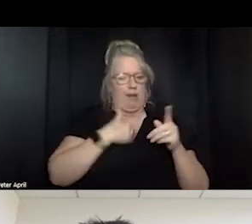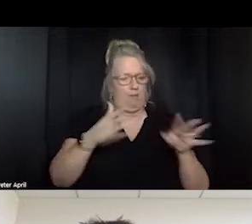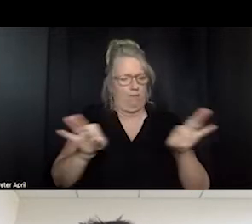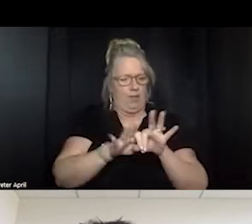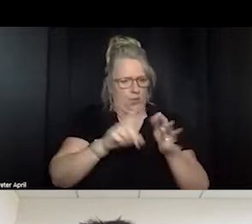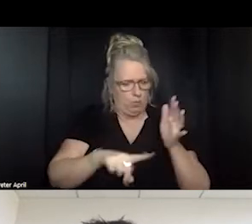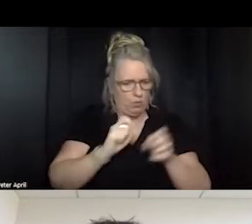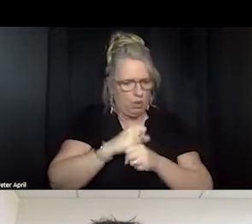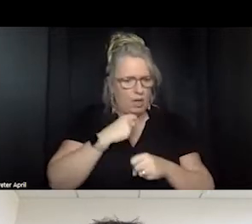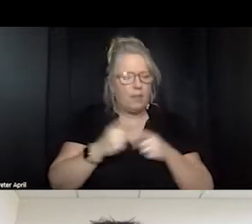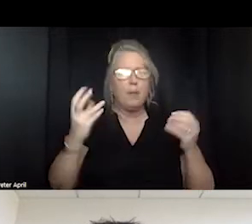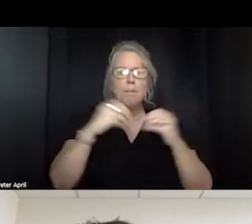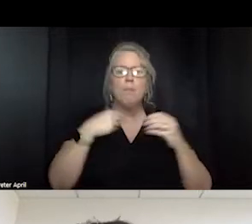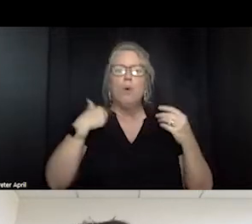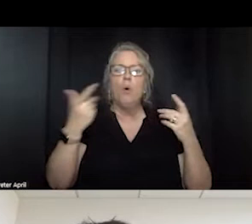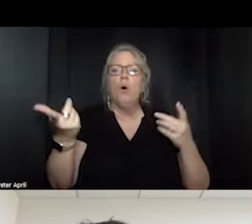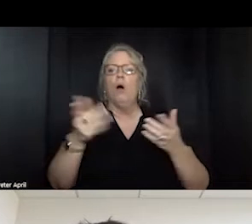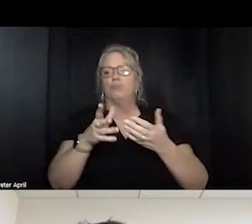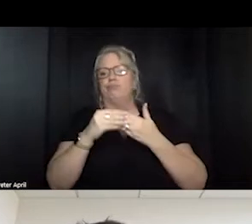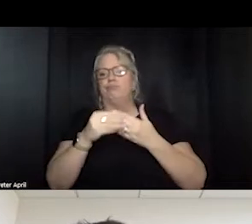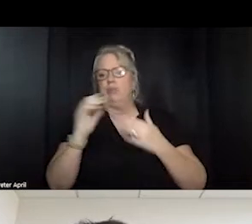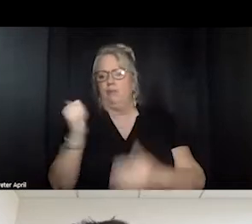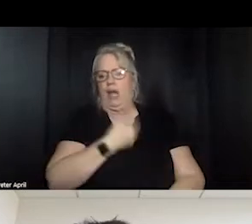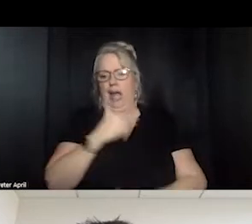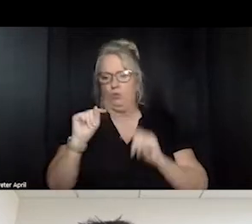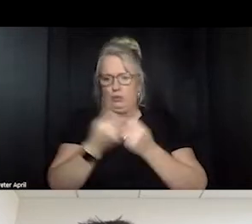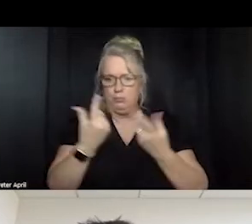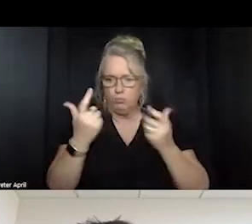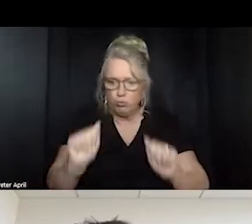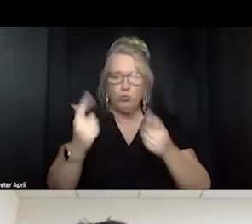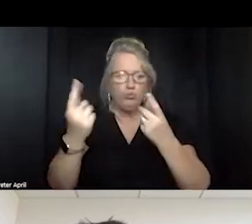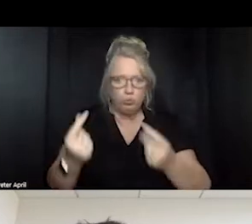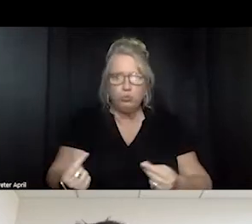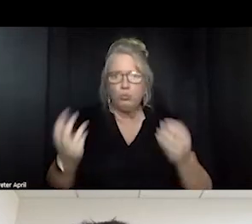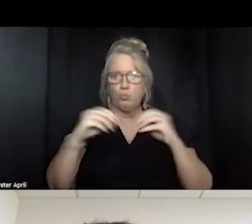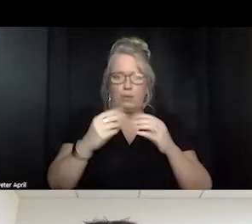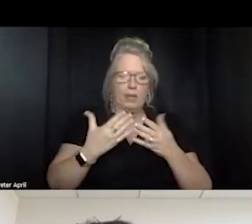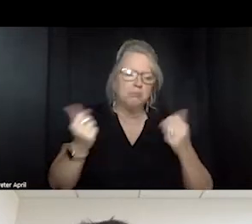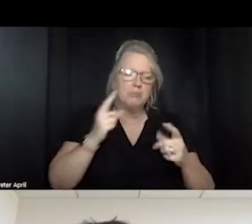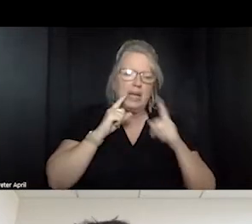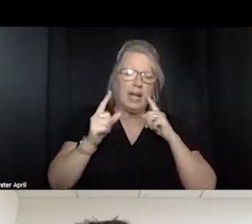IT FREED UP OUR CLINICAL TEAMS TO DO AMAZING THINGS. I CAN TALK TO THAT AS WE GO ALONG.